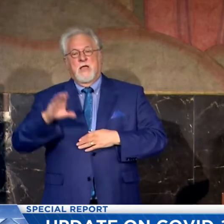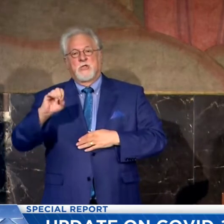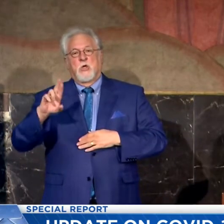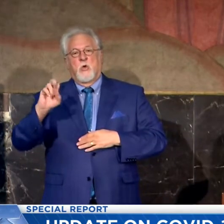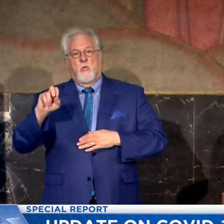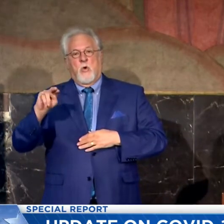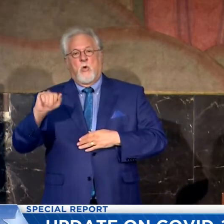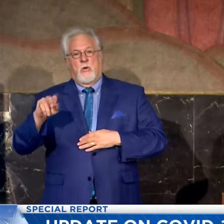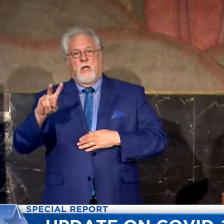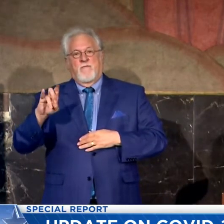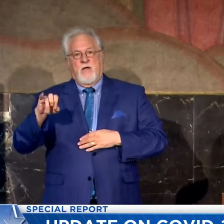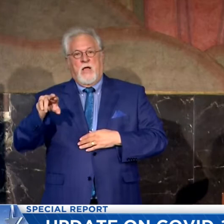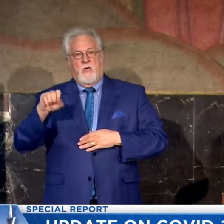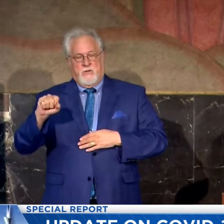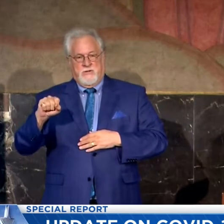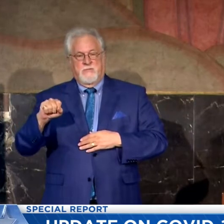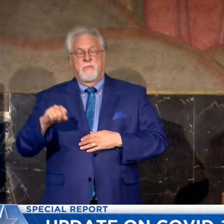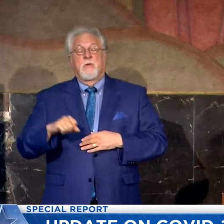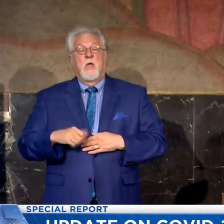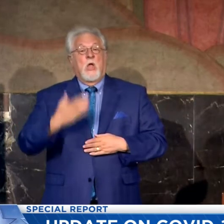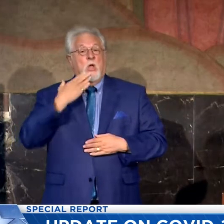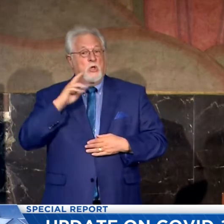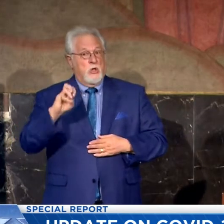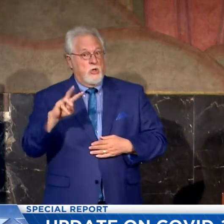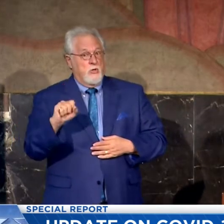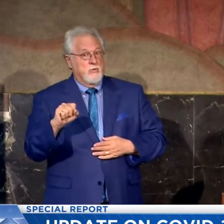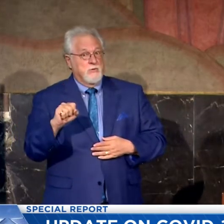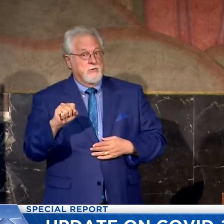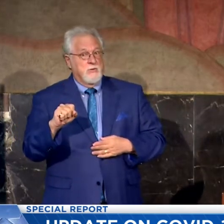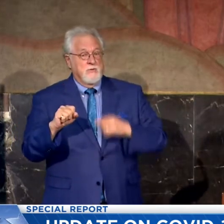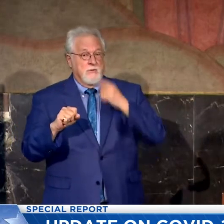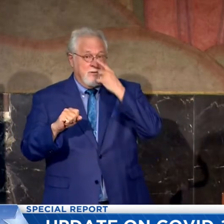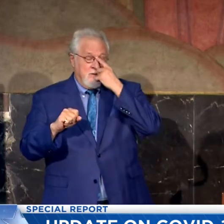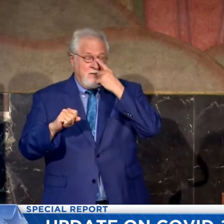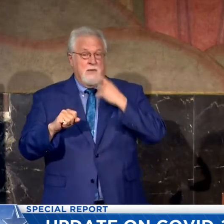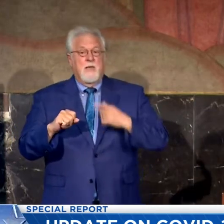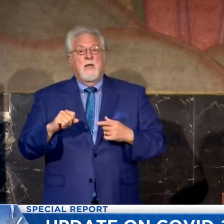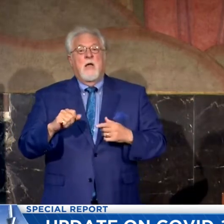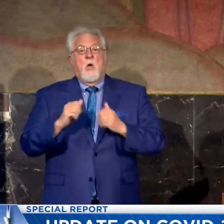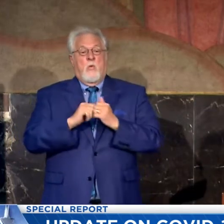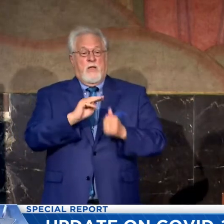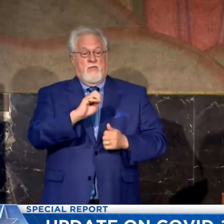THERE'S A LIST OF TESTING SITES STATEWIDE AVAILABLE AT LDH